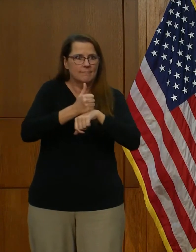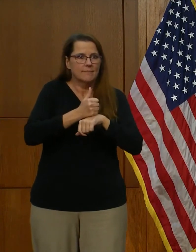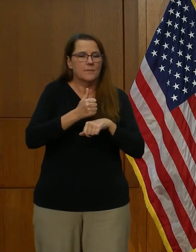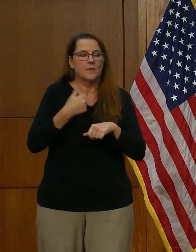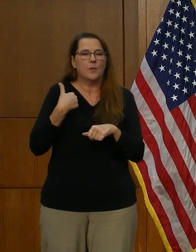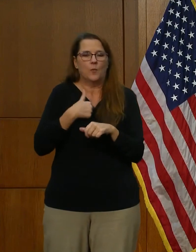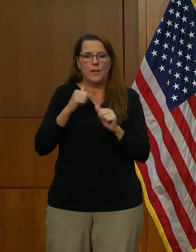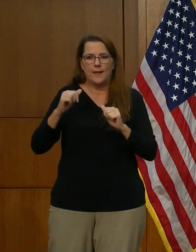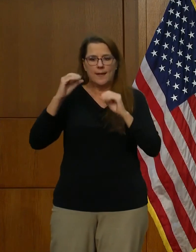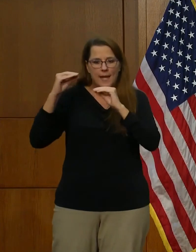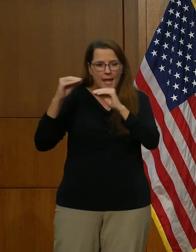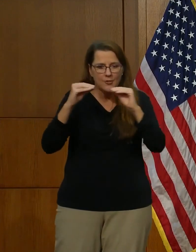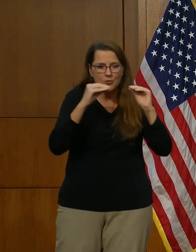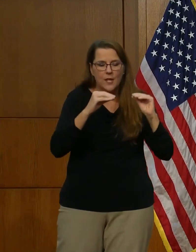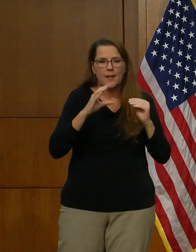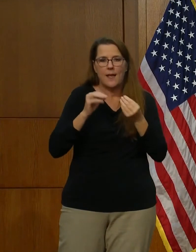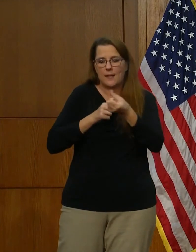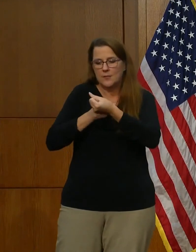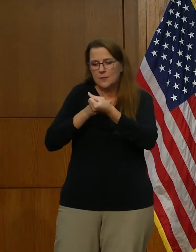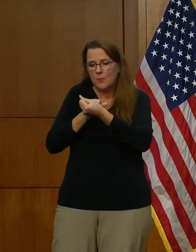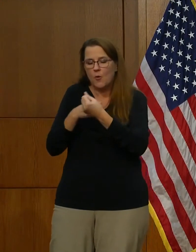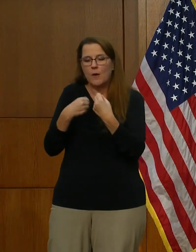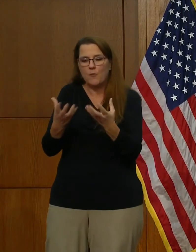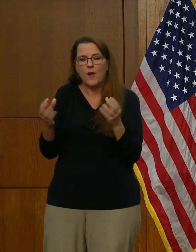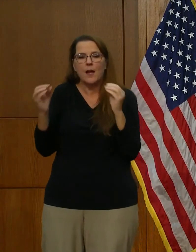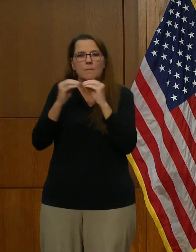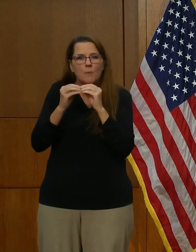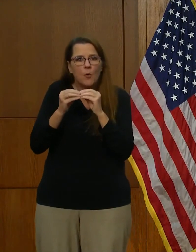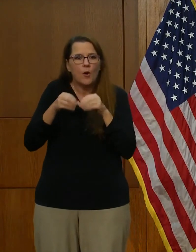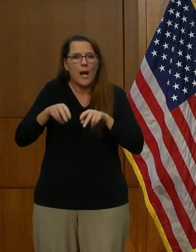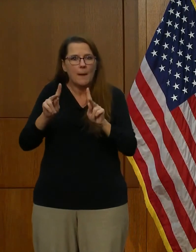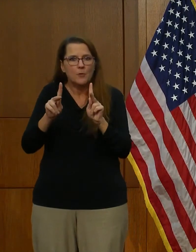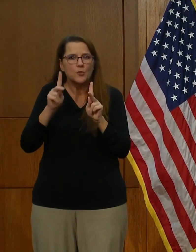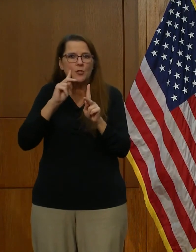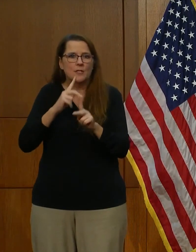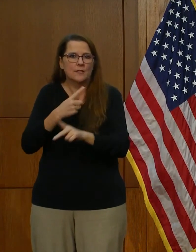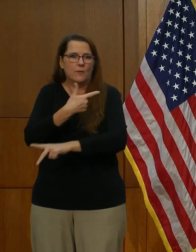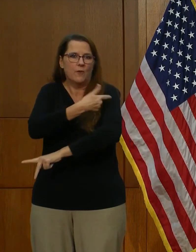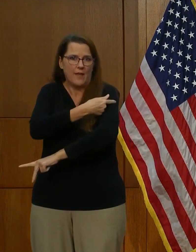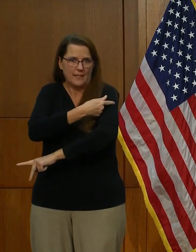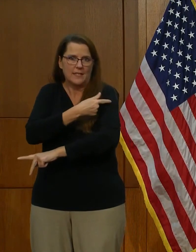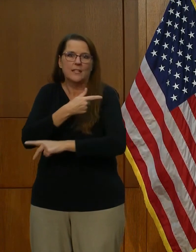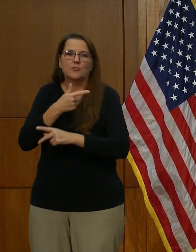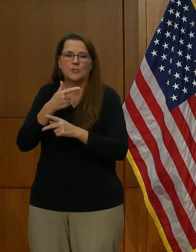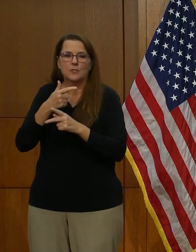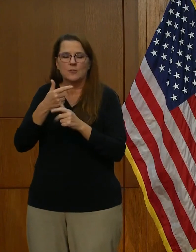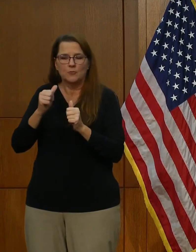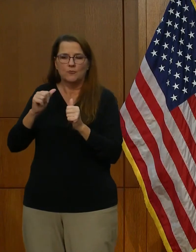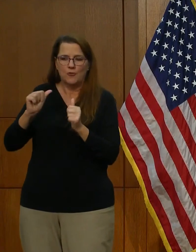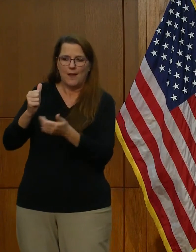EVENTS, THE MORE THAT WE'RE GOING TO BE ABLE THIO. EDUCATE AND SUPPORT AND ULTIMATELY